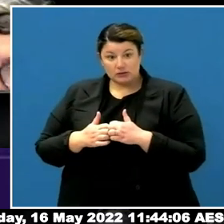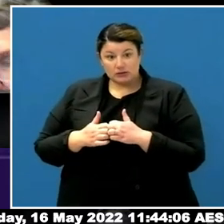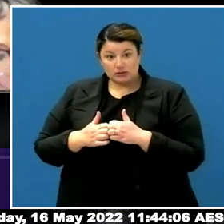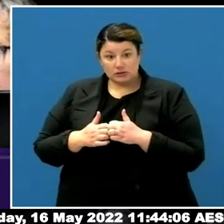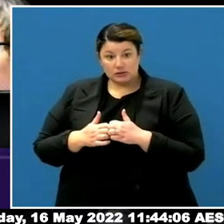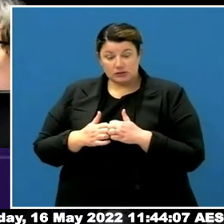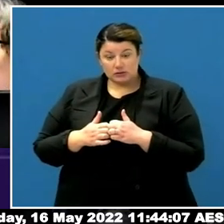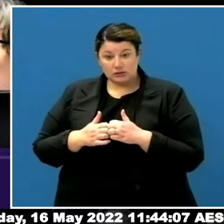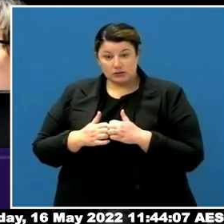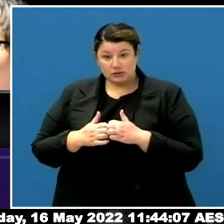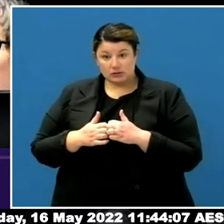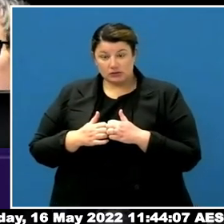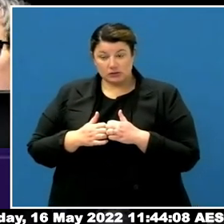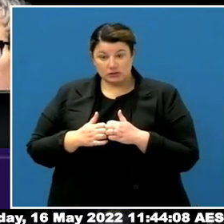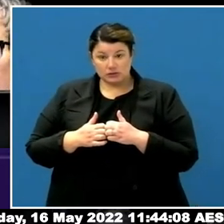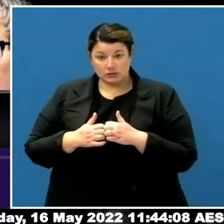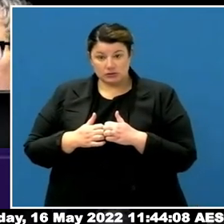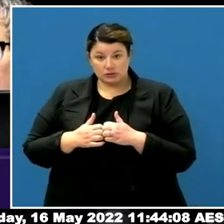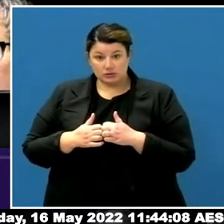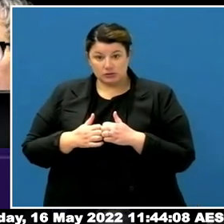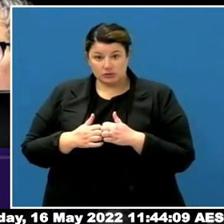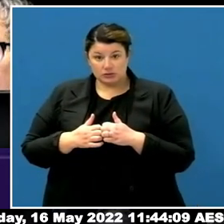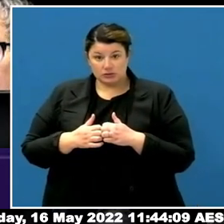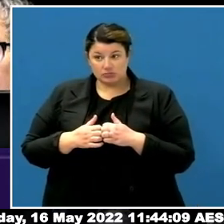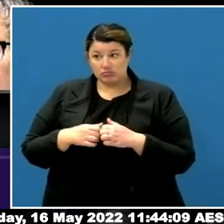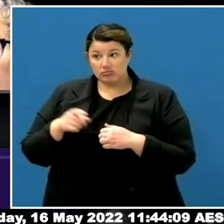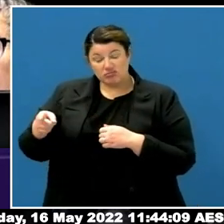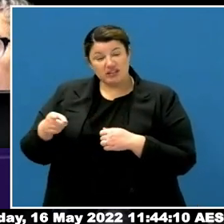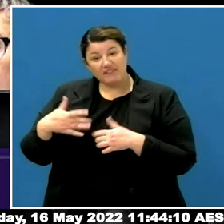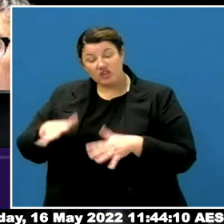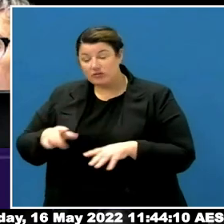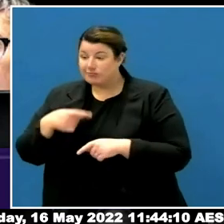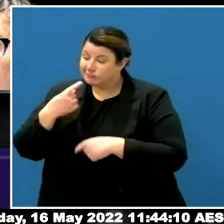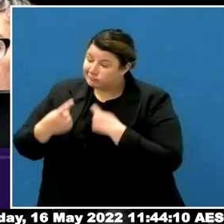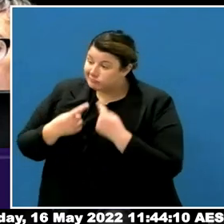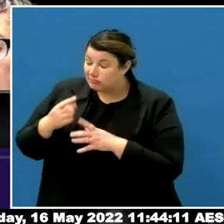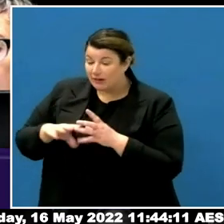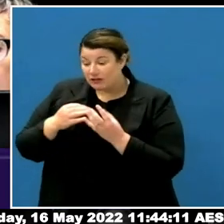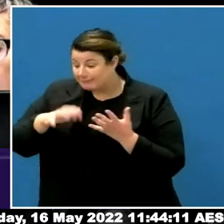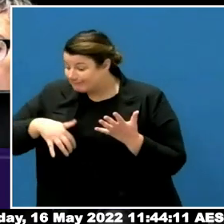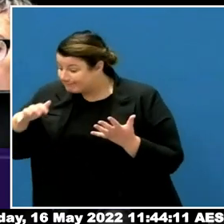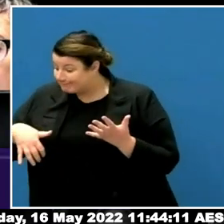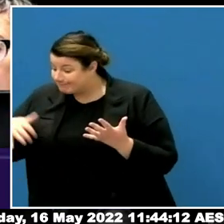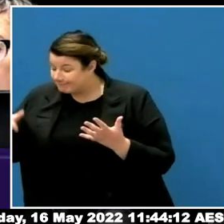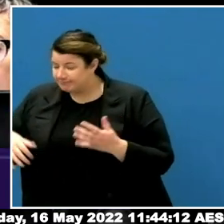officer offered to explain the terms to you? No. MR FOGARTY: What about the one before then?